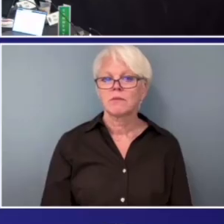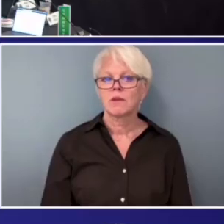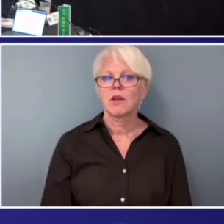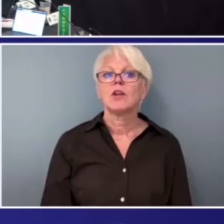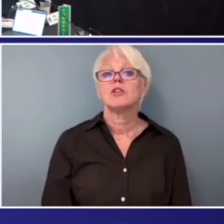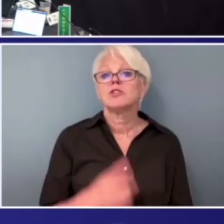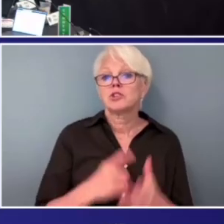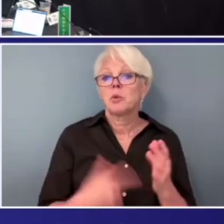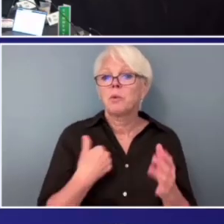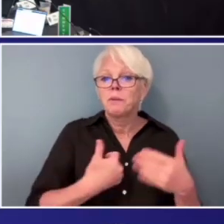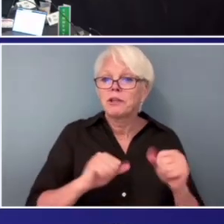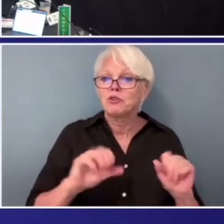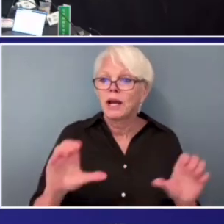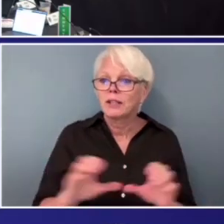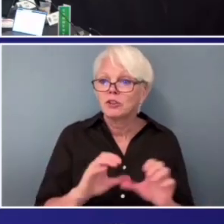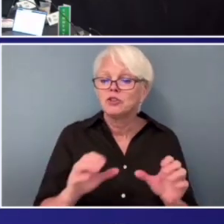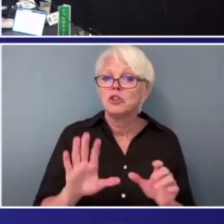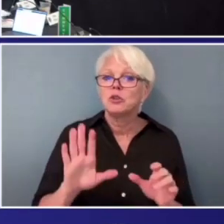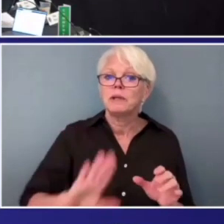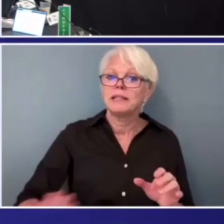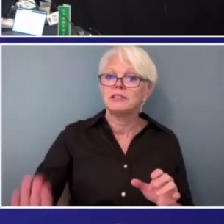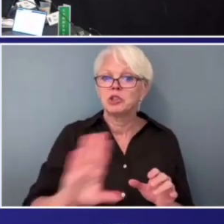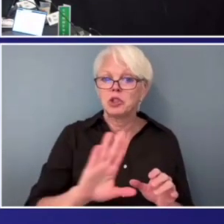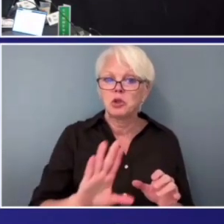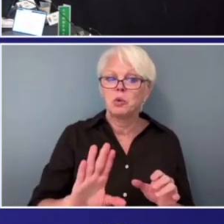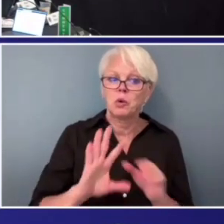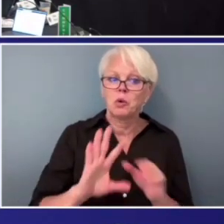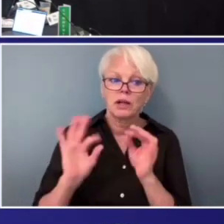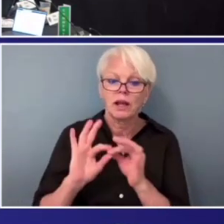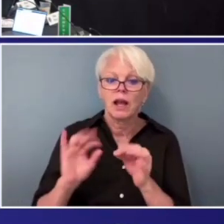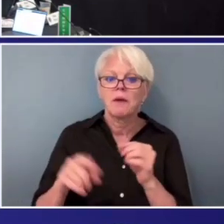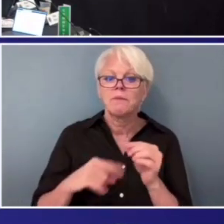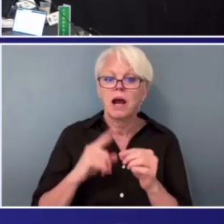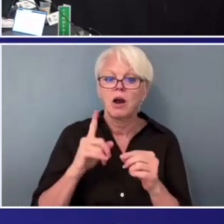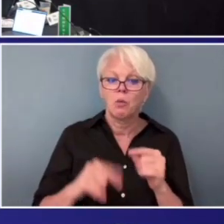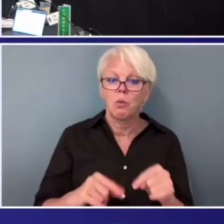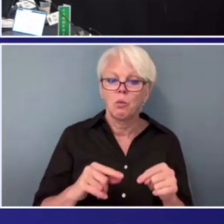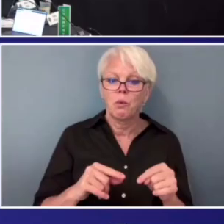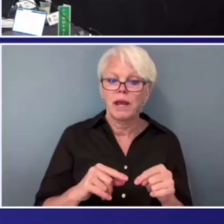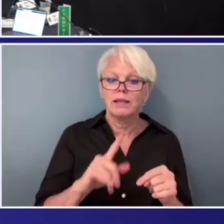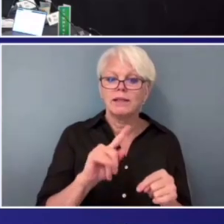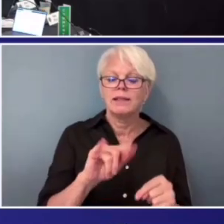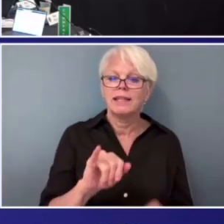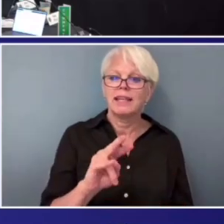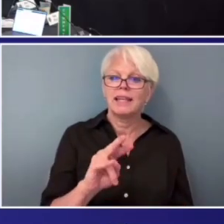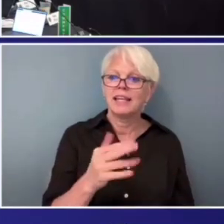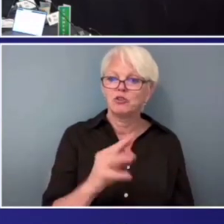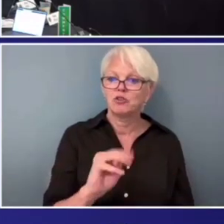we took your insight on when the interim exceptions would not apply and the borrower ceases to be enrolled.